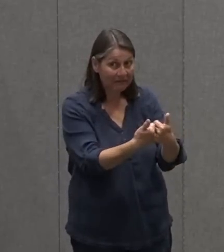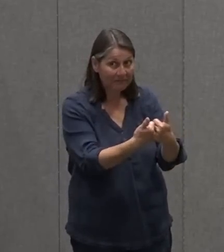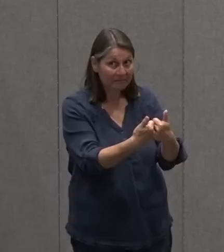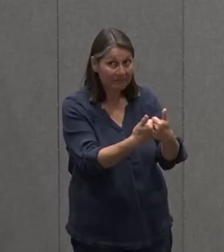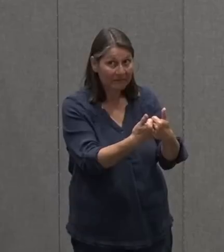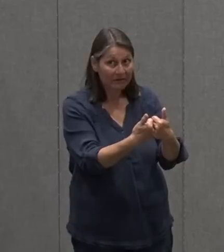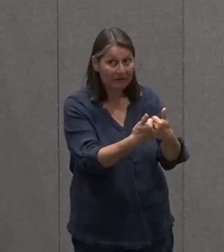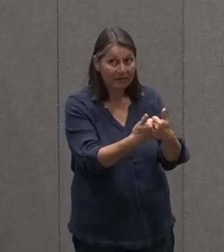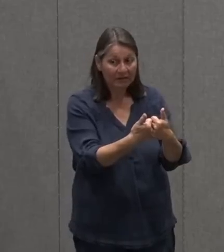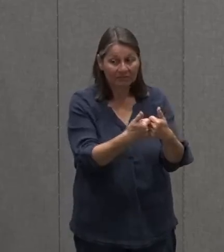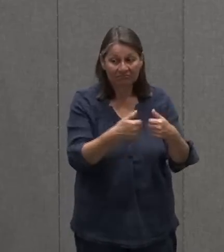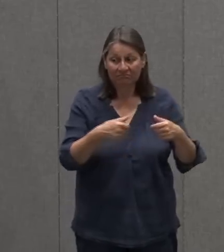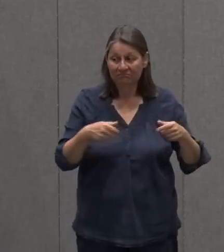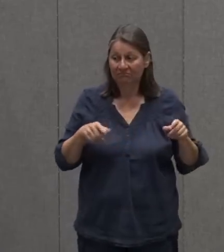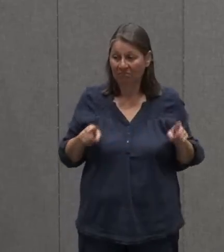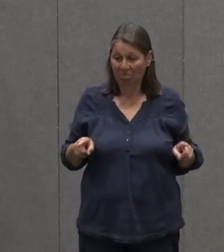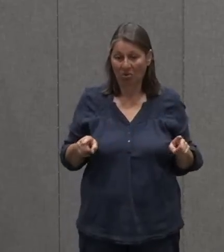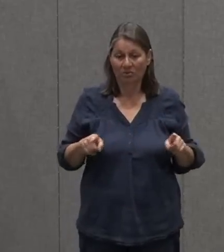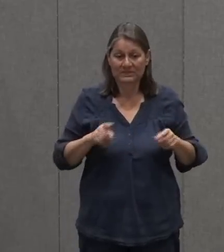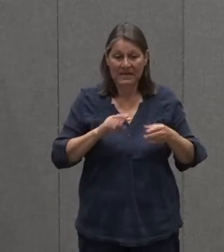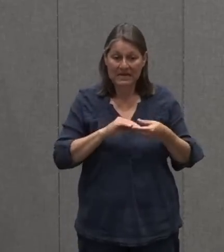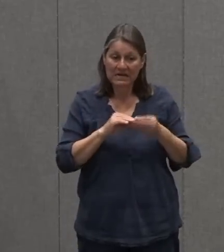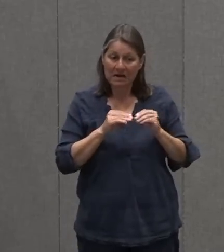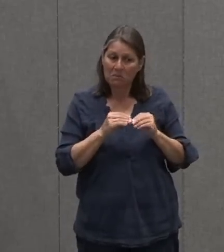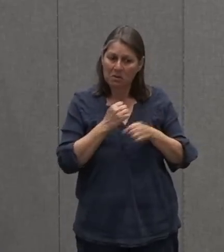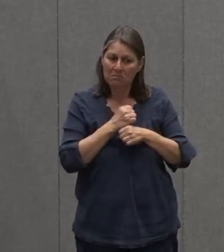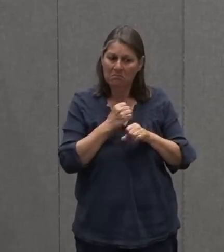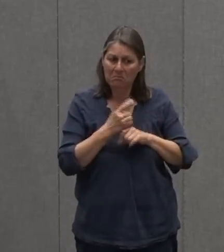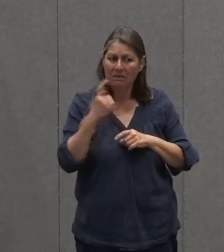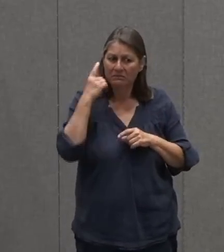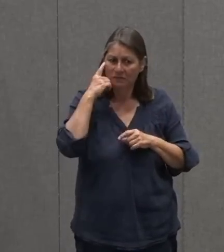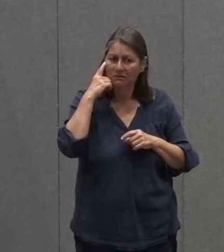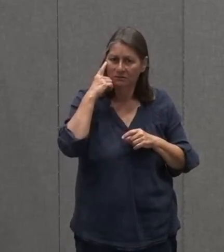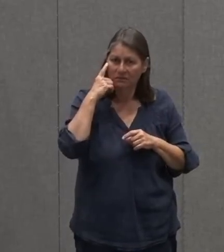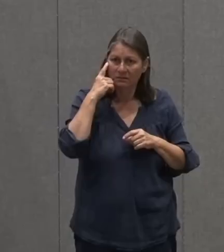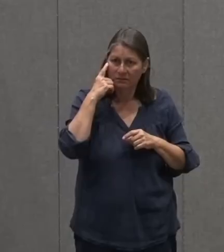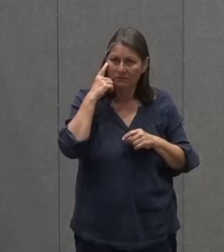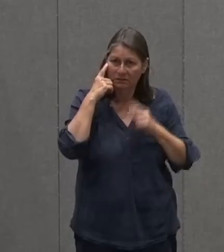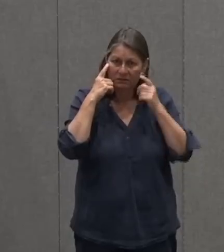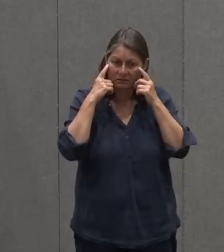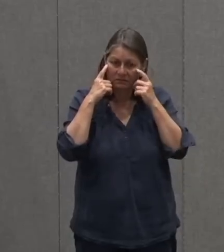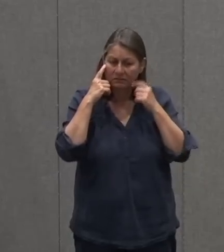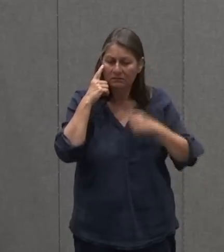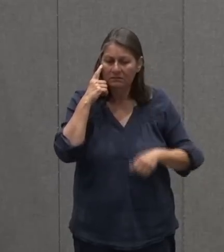And are those numbers making sense in your head as to there are definitely more students or more friends